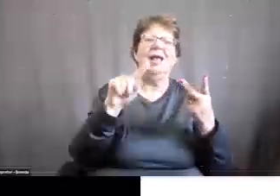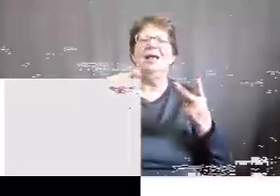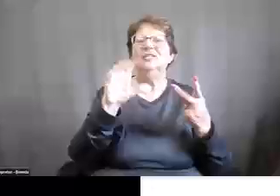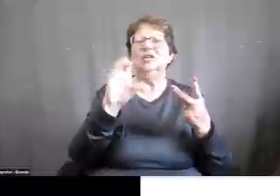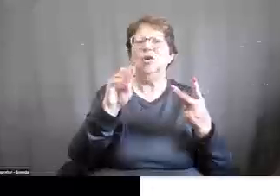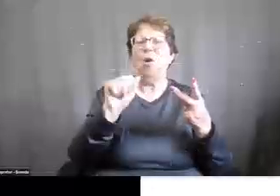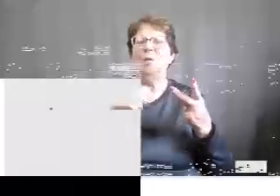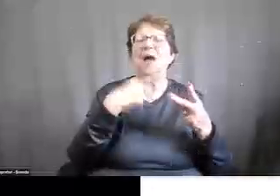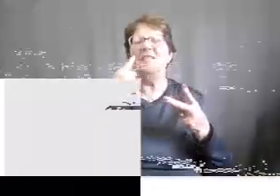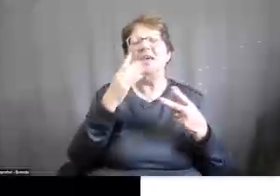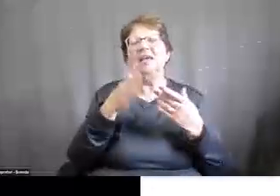Boardroom: Ballard.